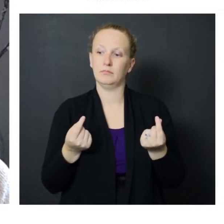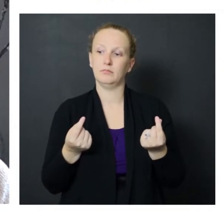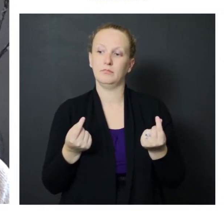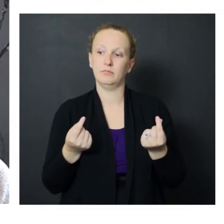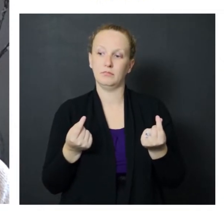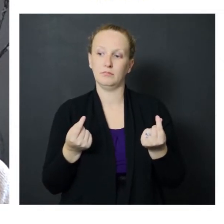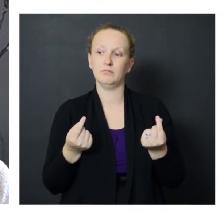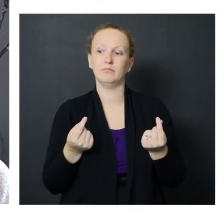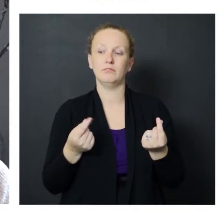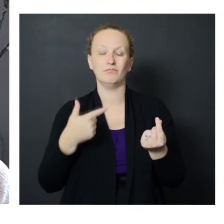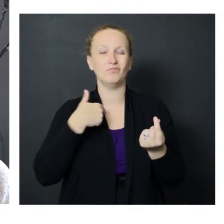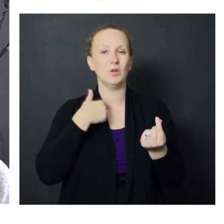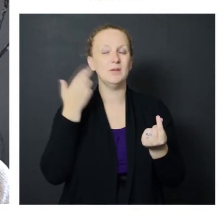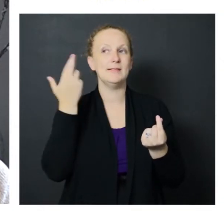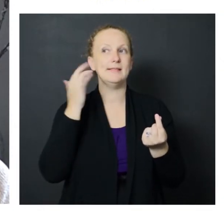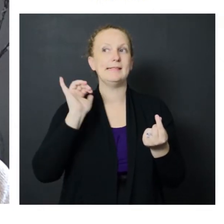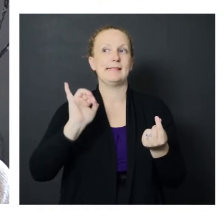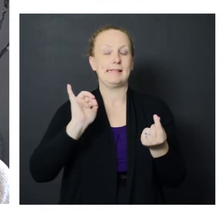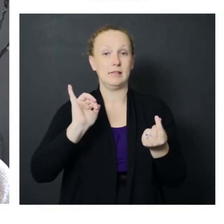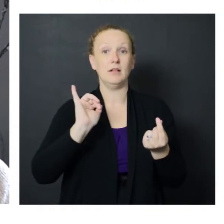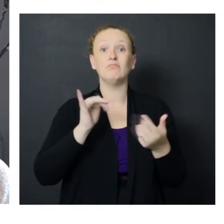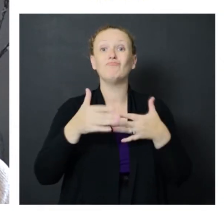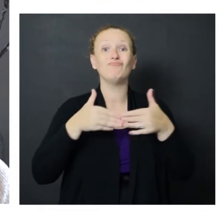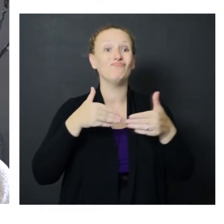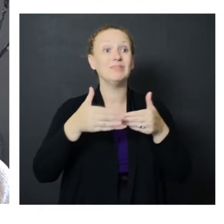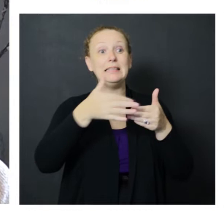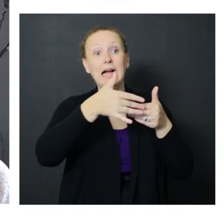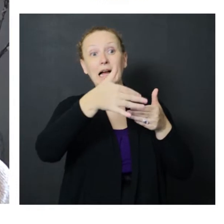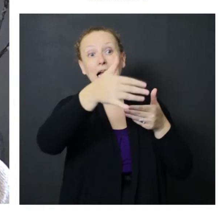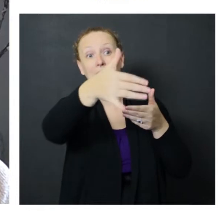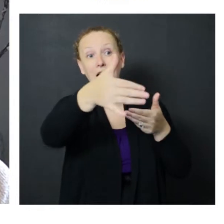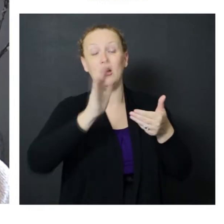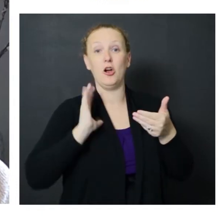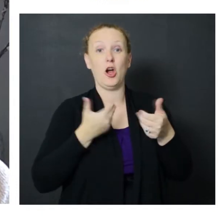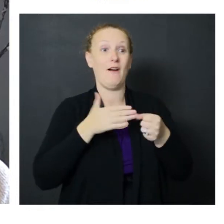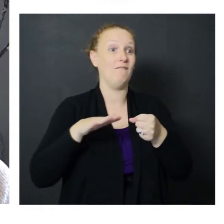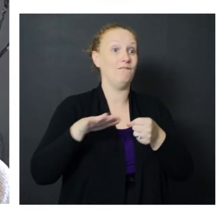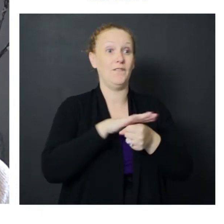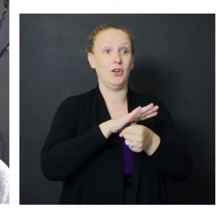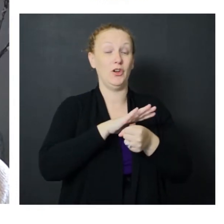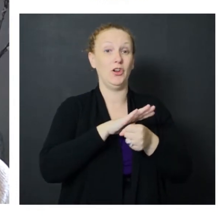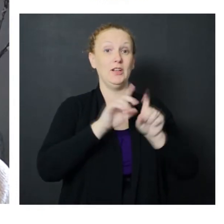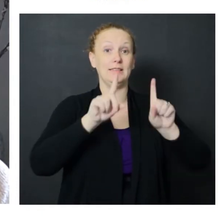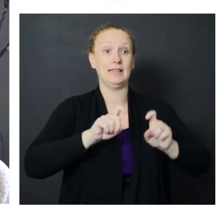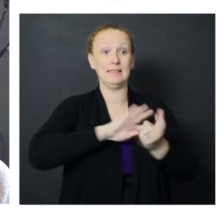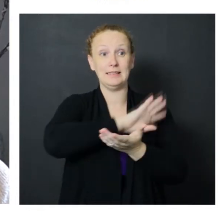even when we fully reopen out test sites for various reasons some of the candidates will